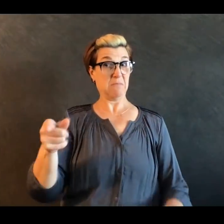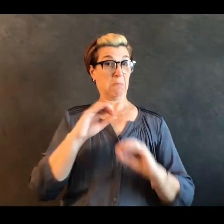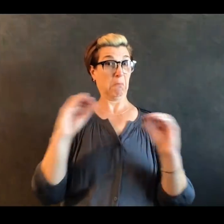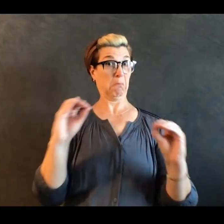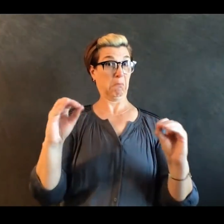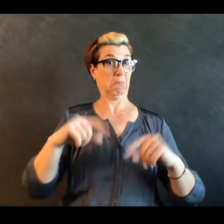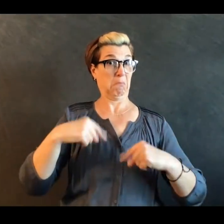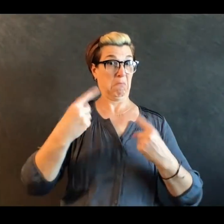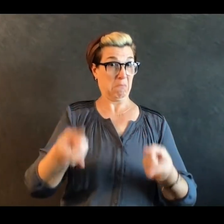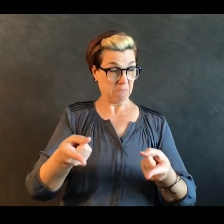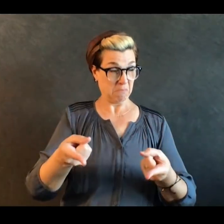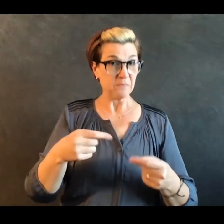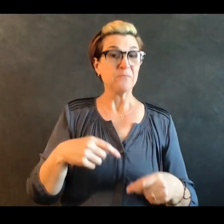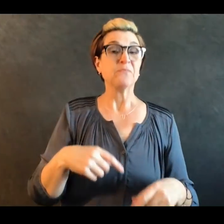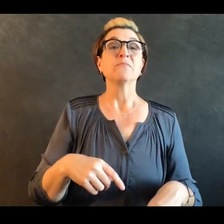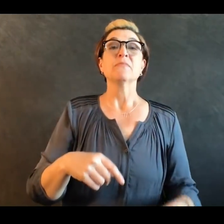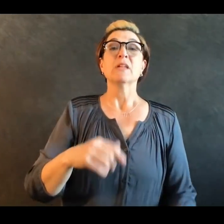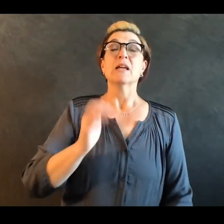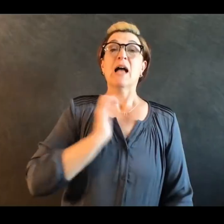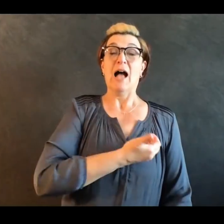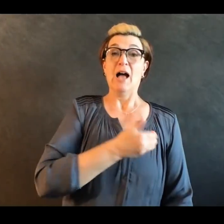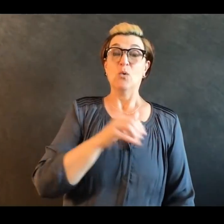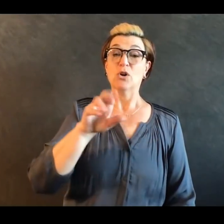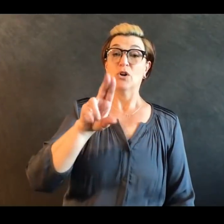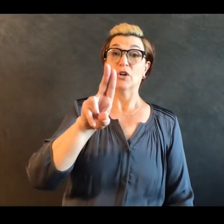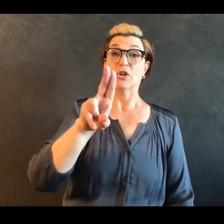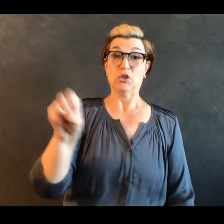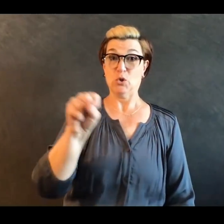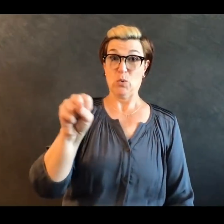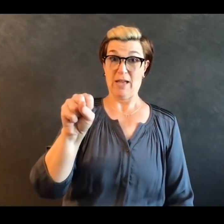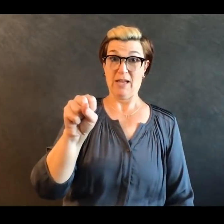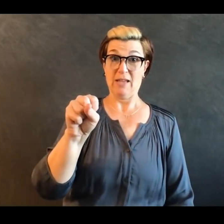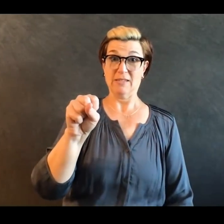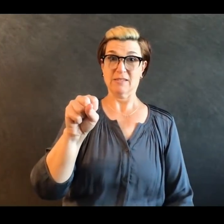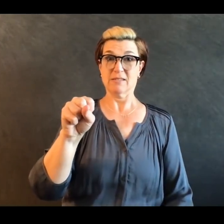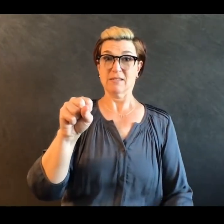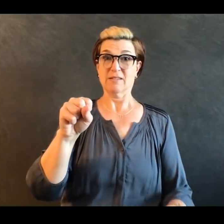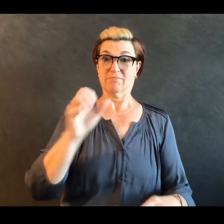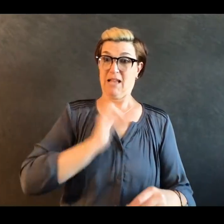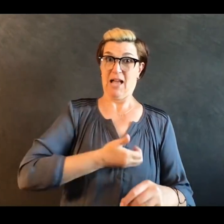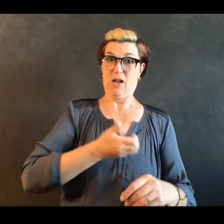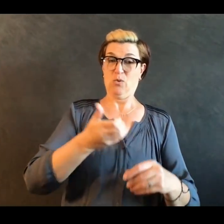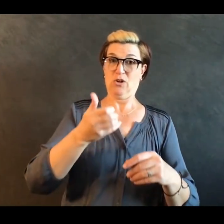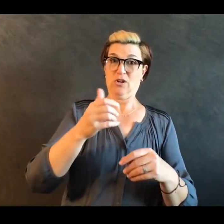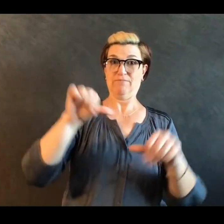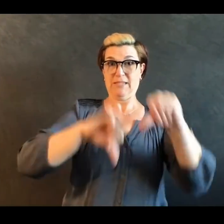our US hires throughout the world our ambassadors are still on the front line